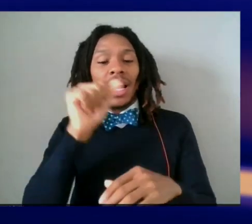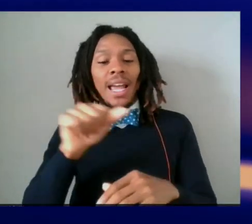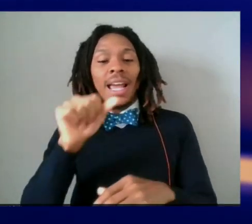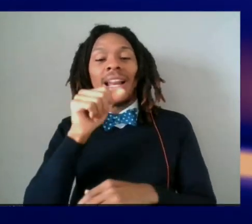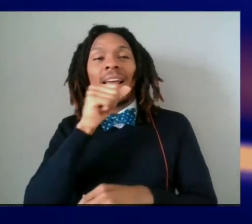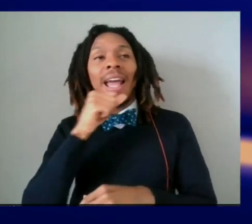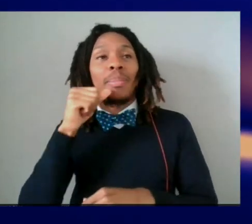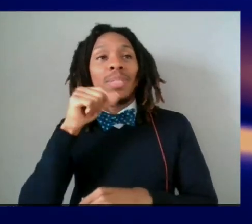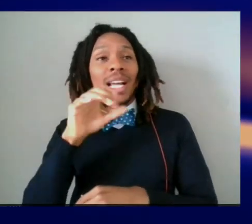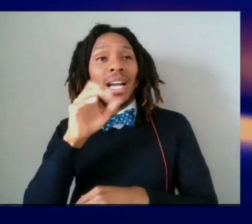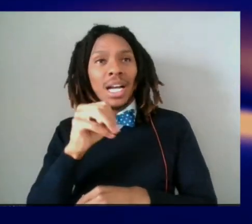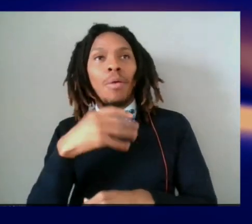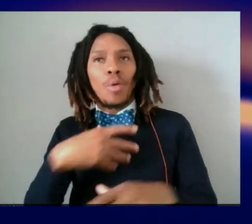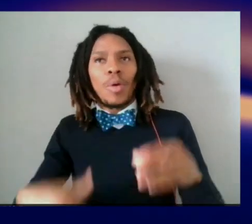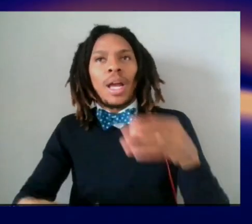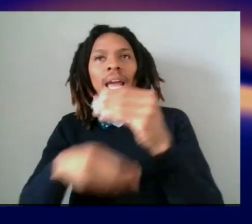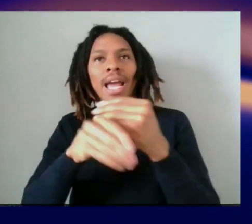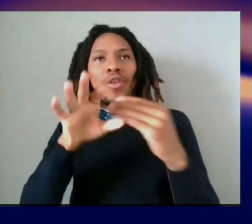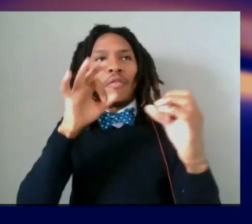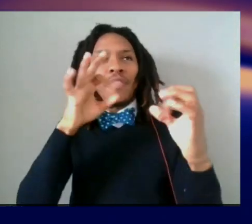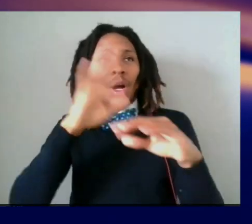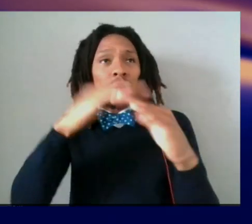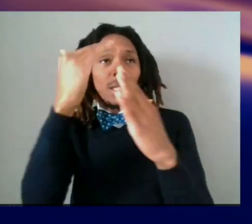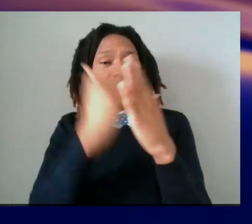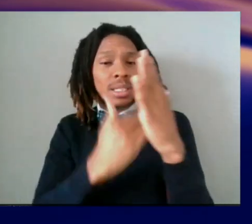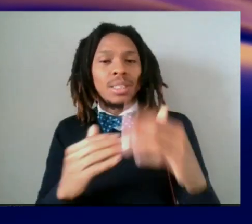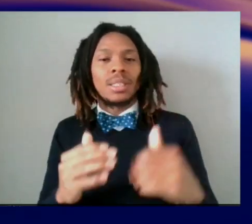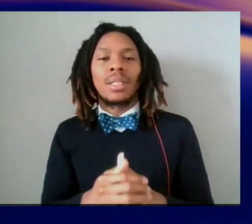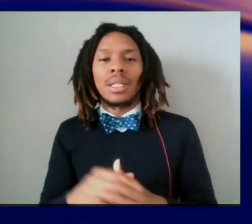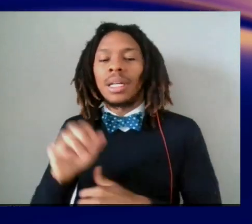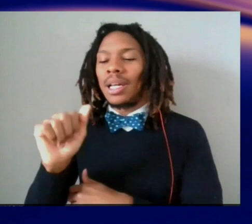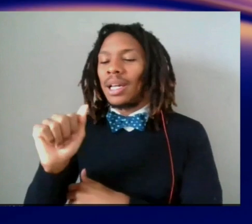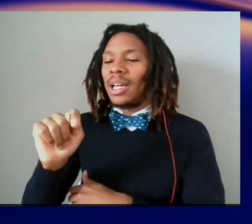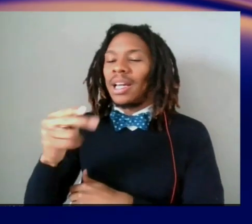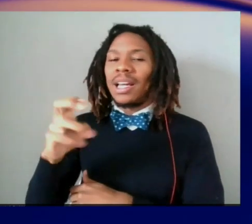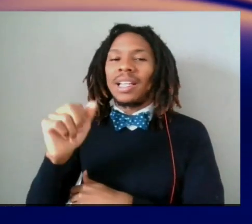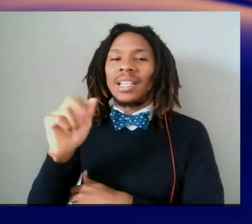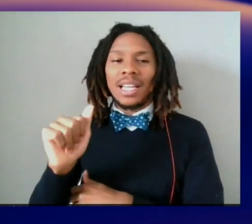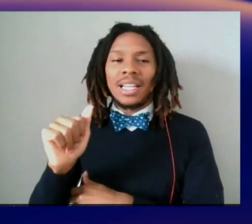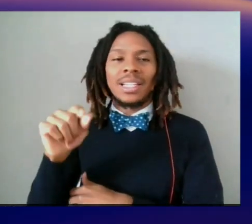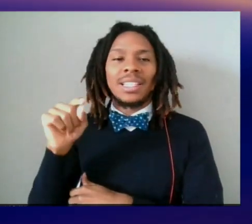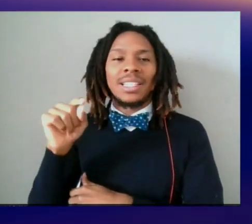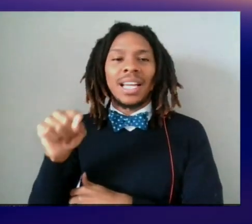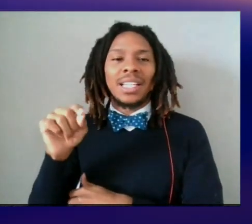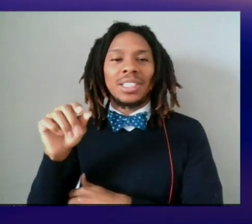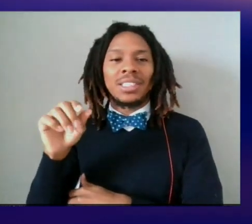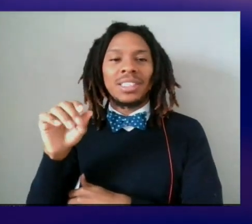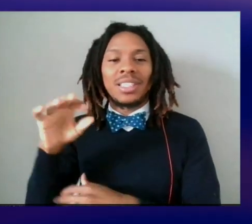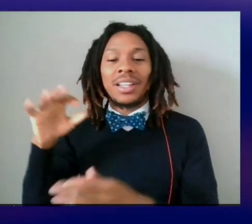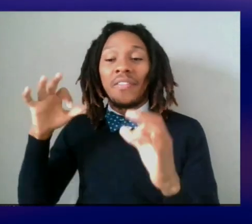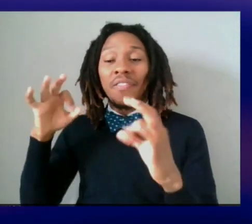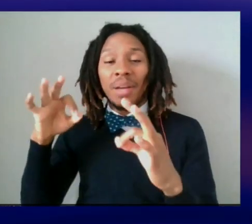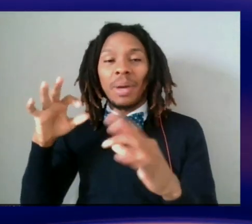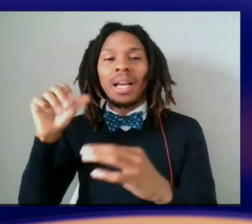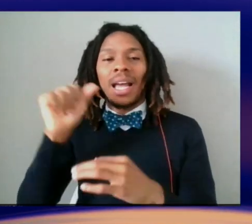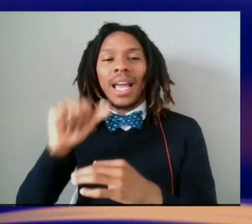Okay. Awesome. Athena-feedback@amazon.com. Yeah, there should be a link in the description that will allow you to get over there